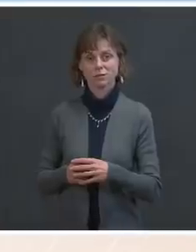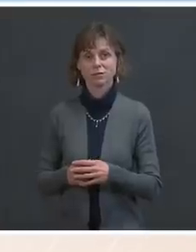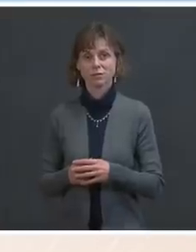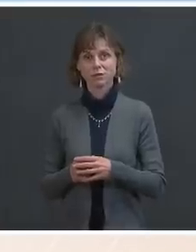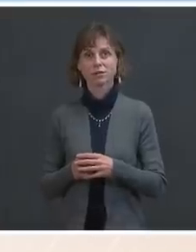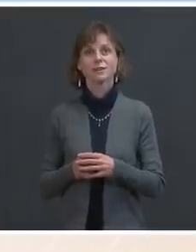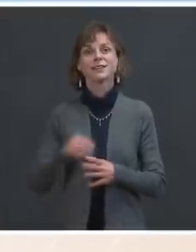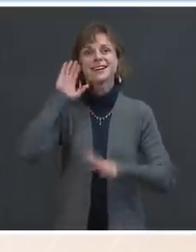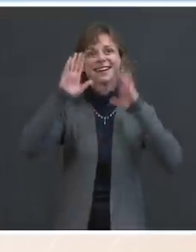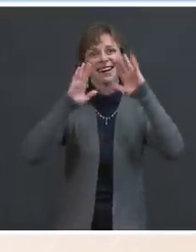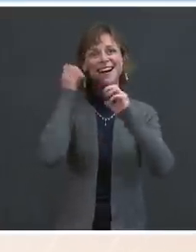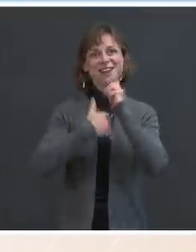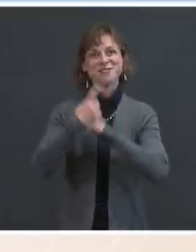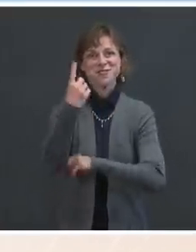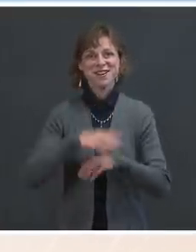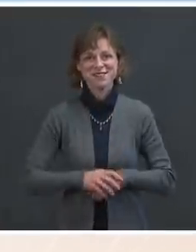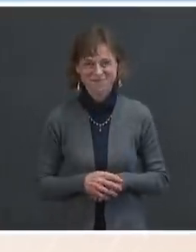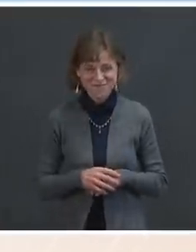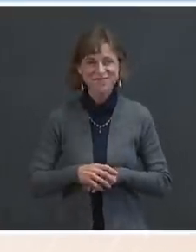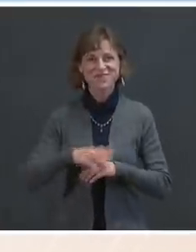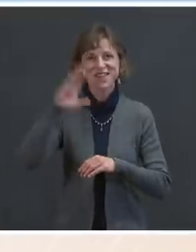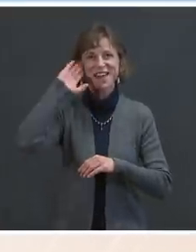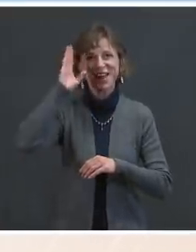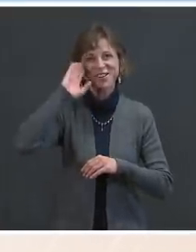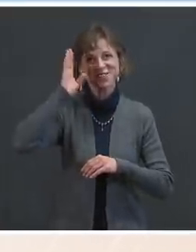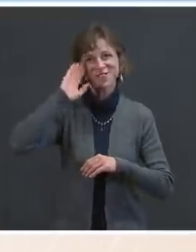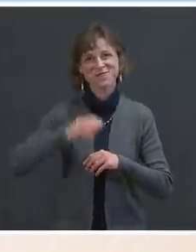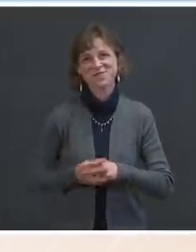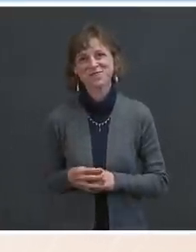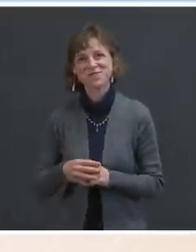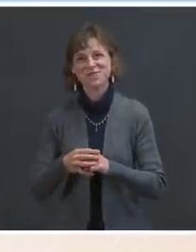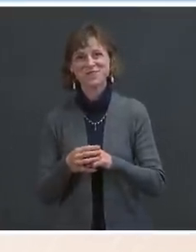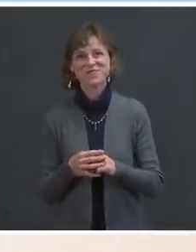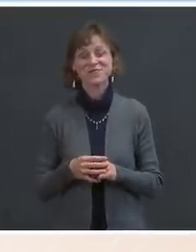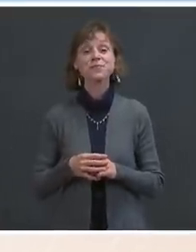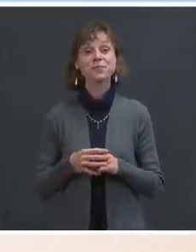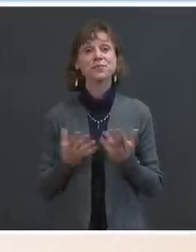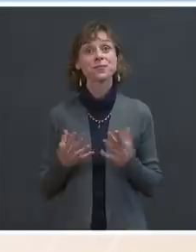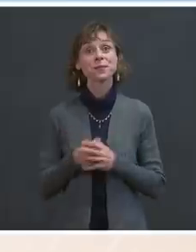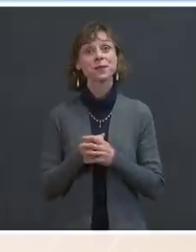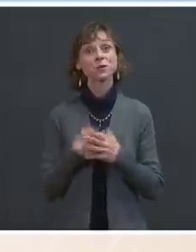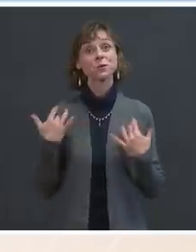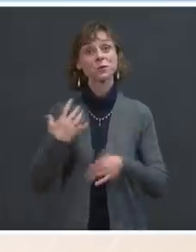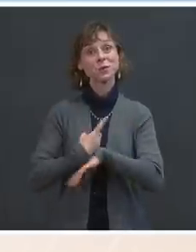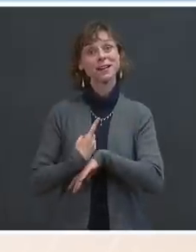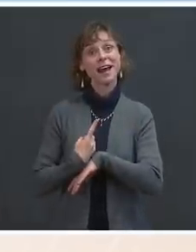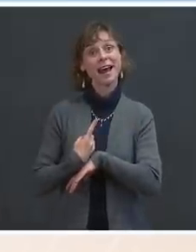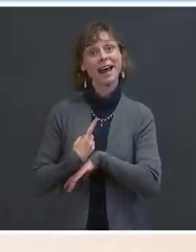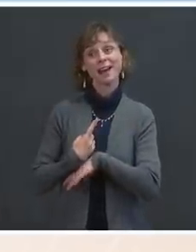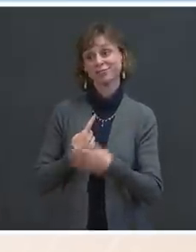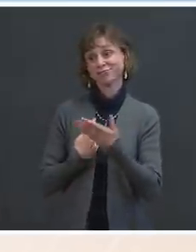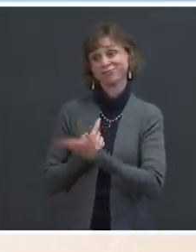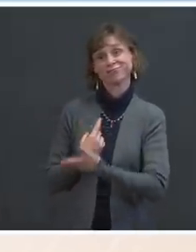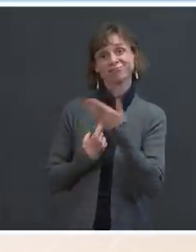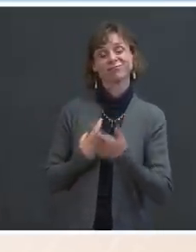Ms. Psaki: Hi, everyone. The Press: Hello. Ms. Psaki: Hello. So joining us today is Ambassador Roberta Jacobson,